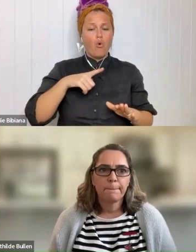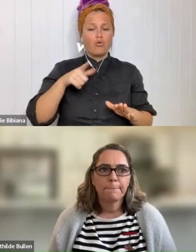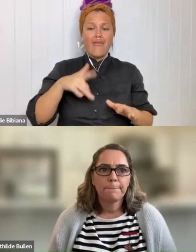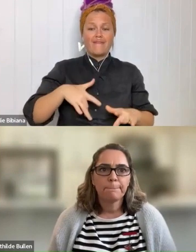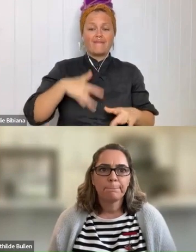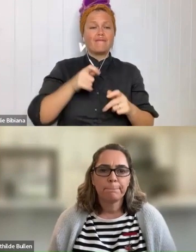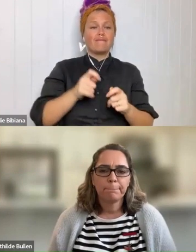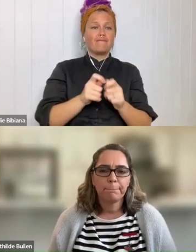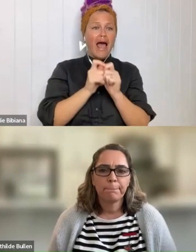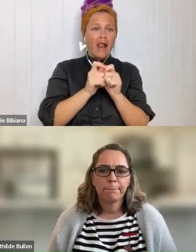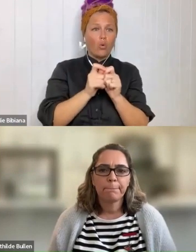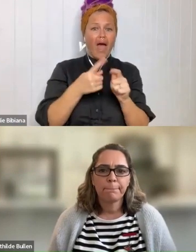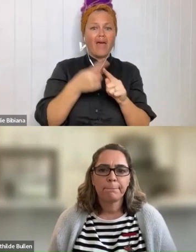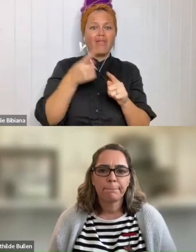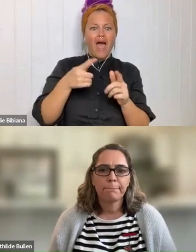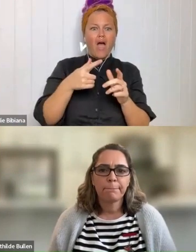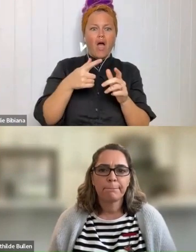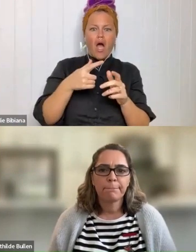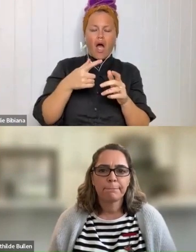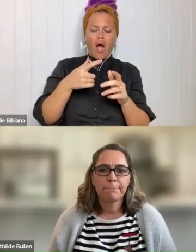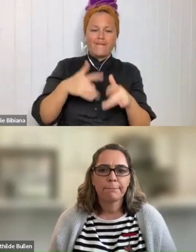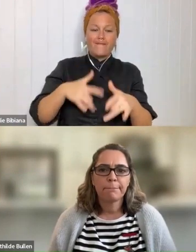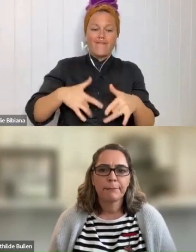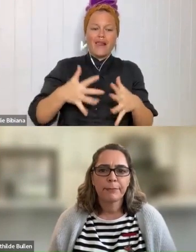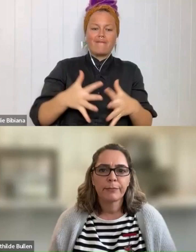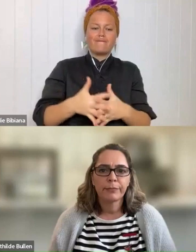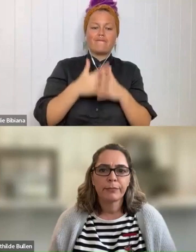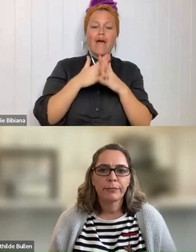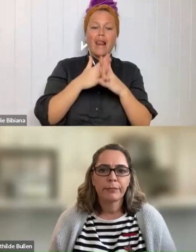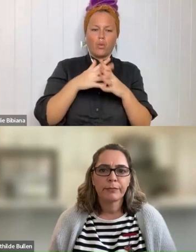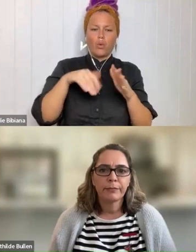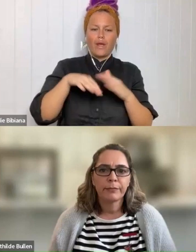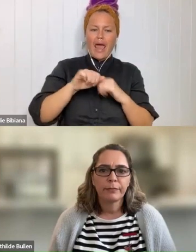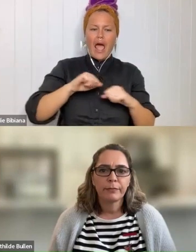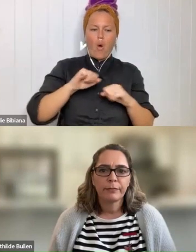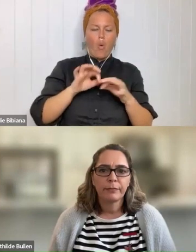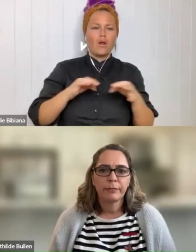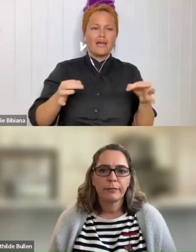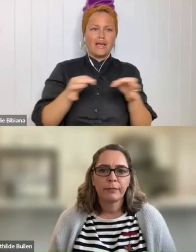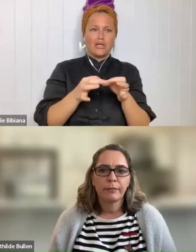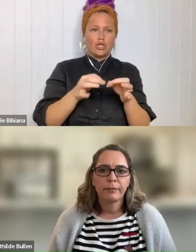valuable within our organization. But also because